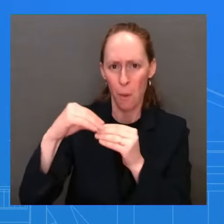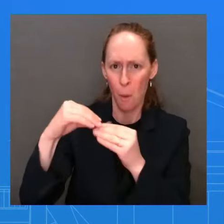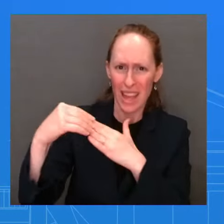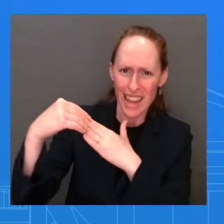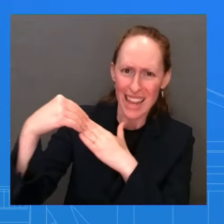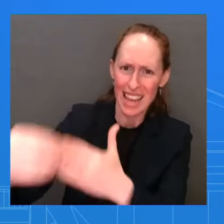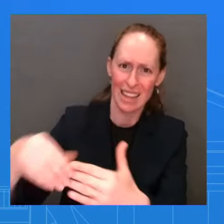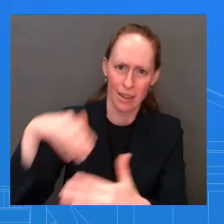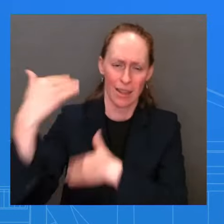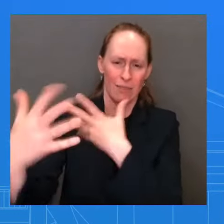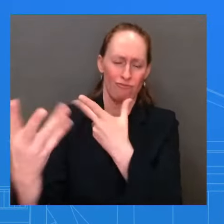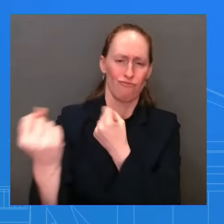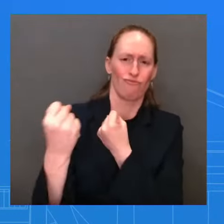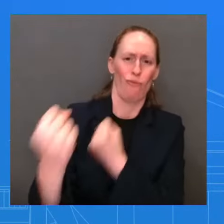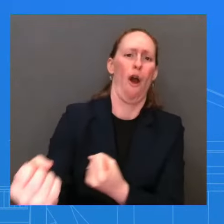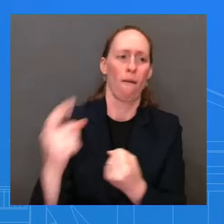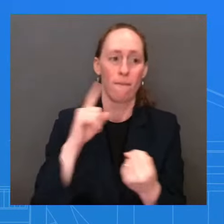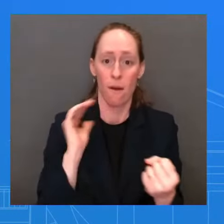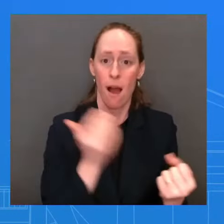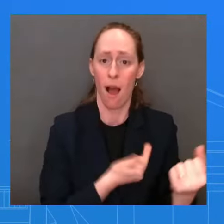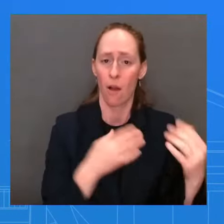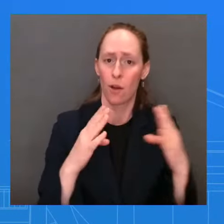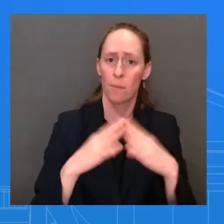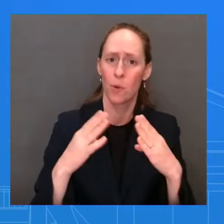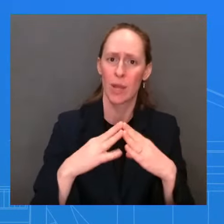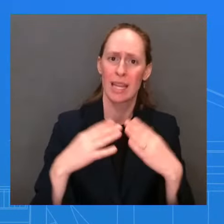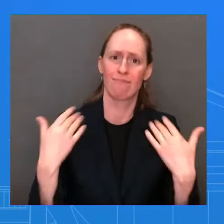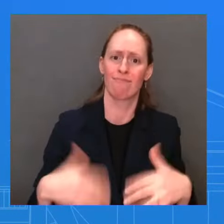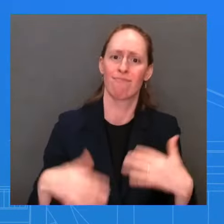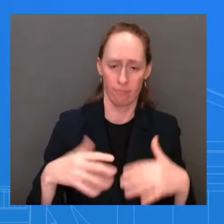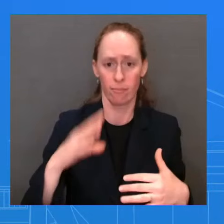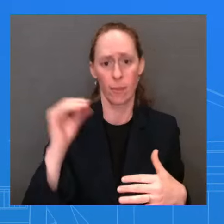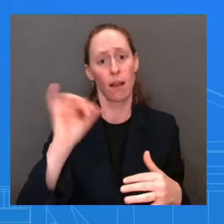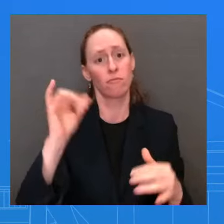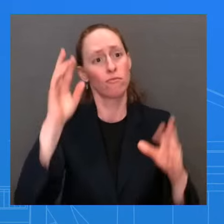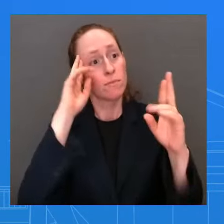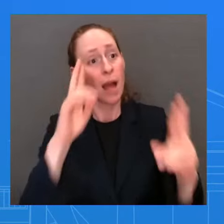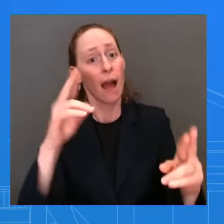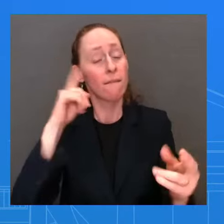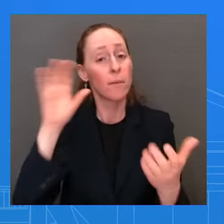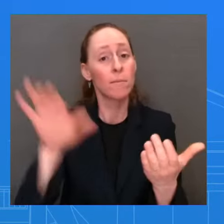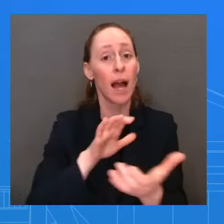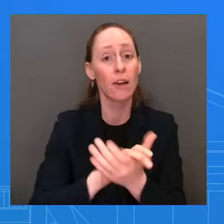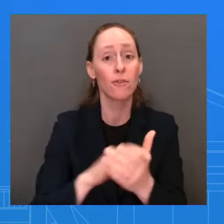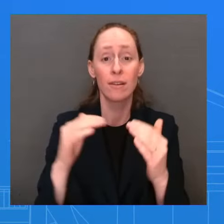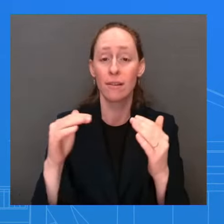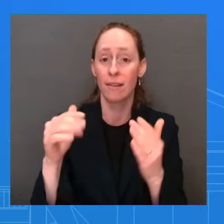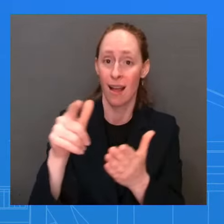to supporting LGBTQI kids and their parents. And we're thankful to this President